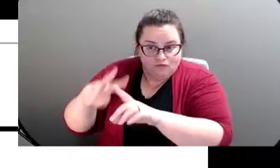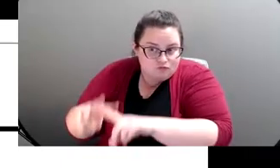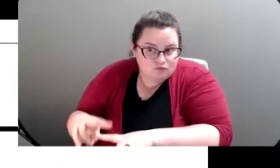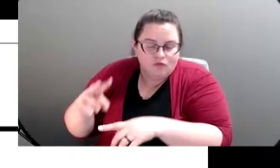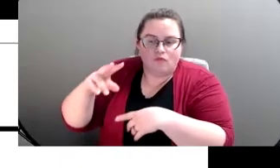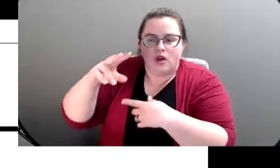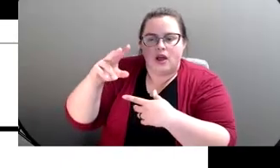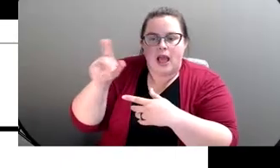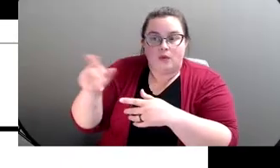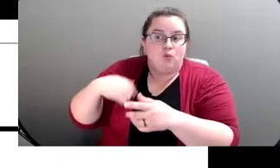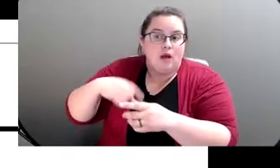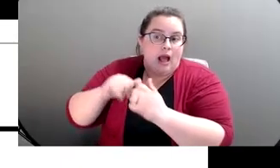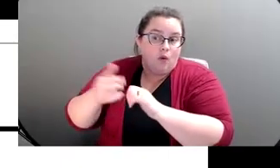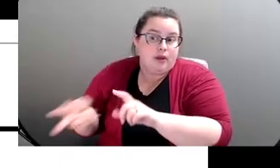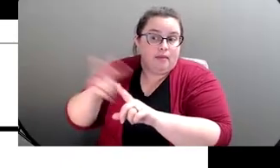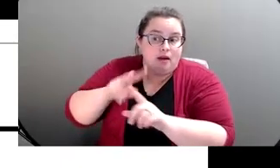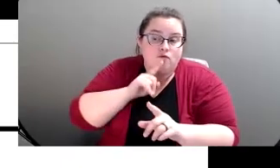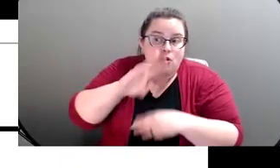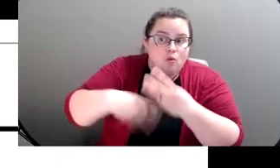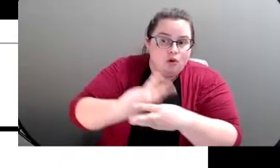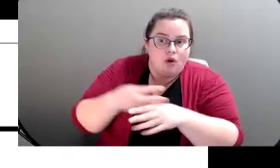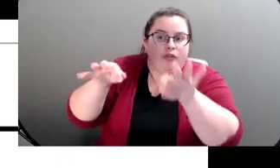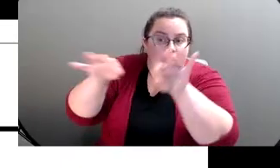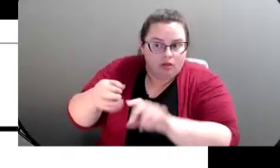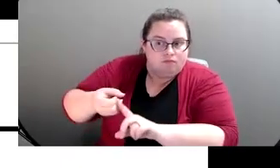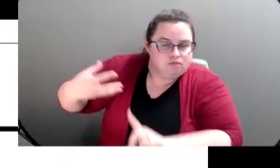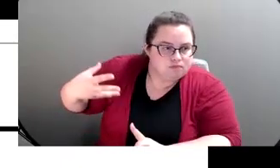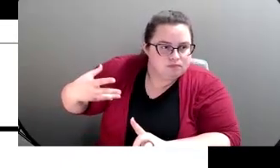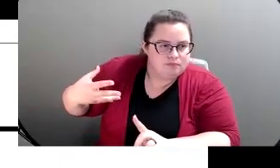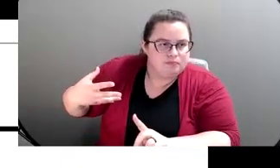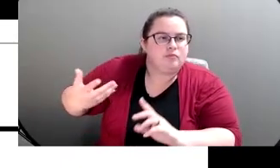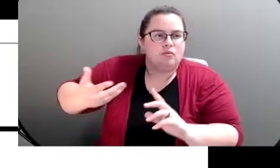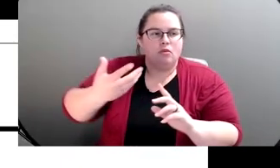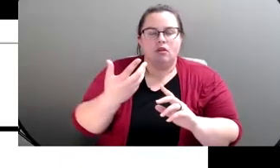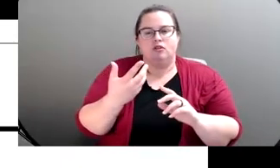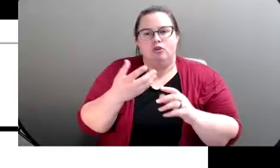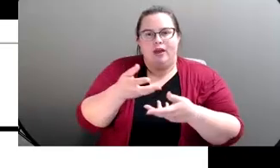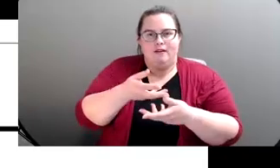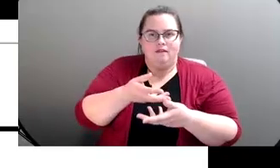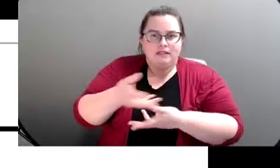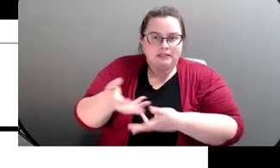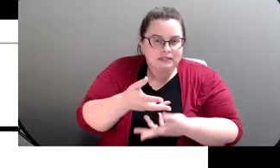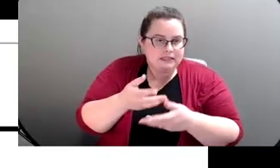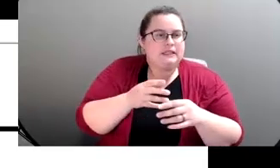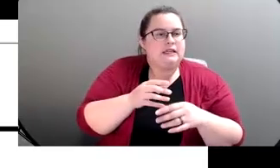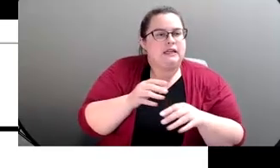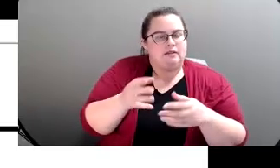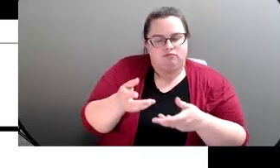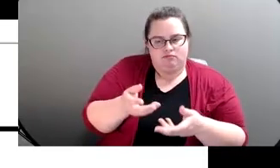you know, we apply that in real life, that type of thing. Facilitating interaction between students in the discussion